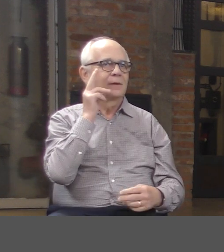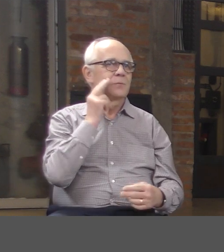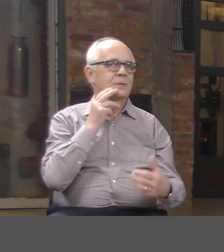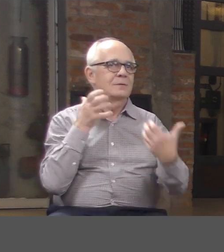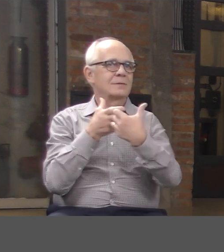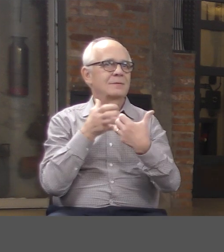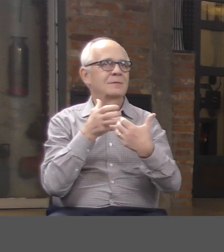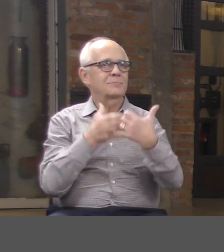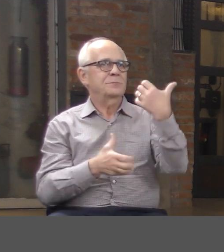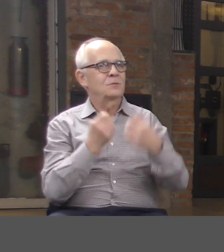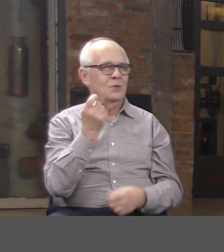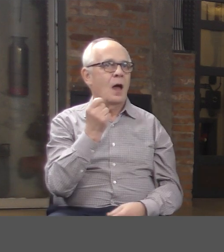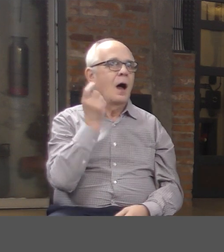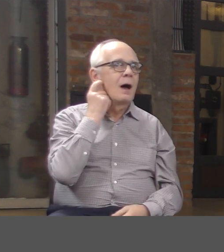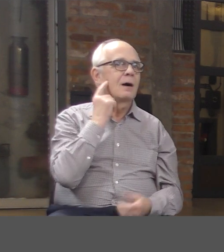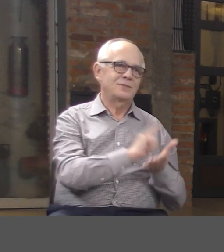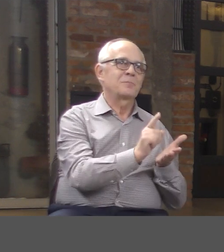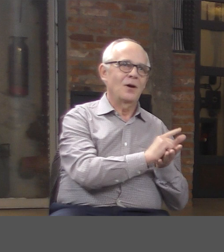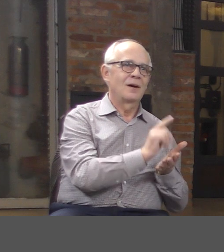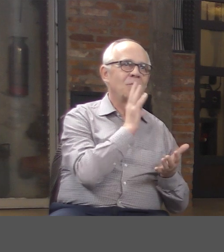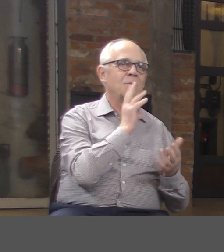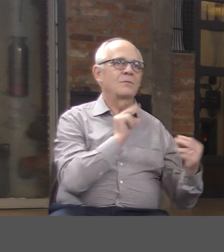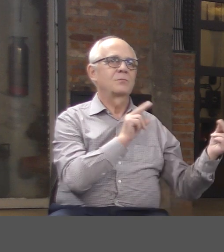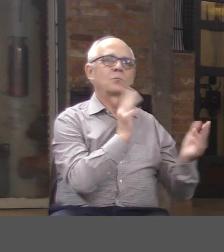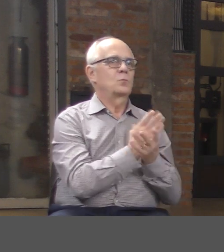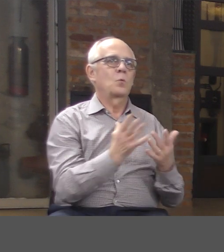to contact somewhere a hearing person with a deaf person,